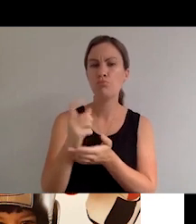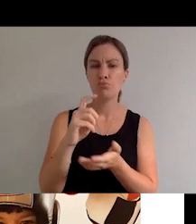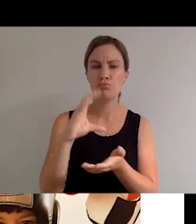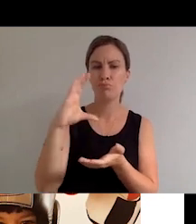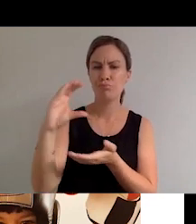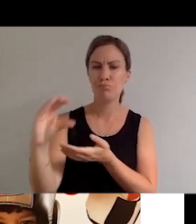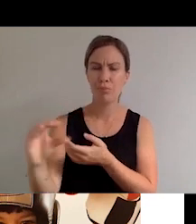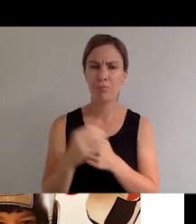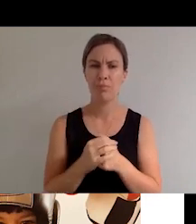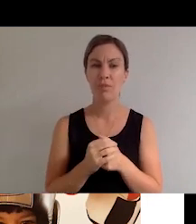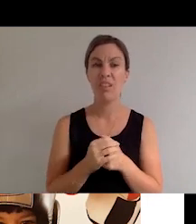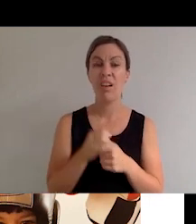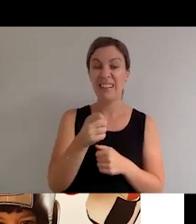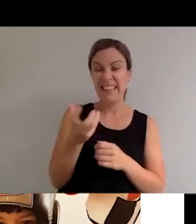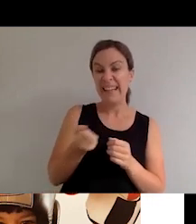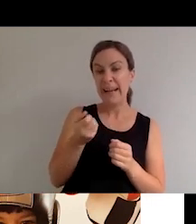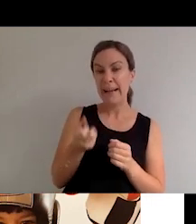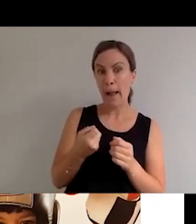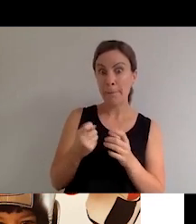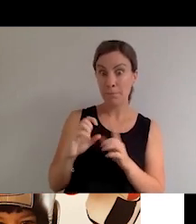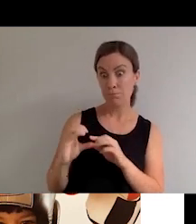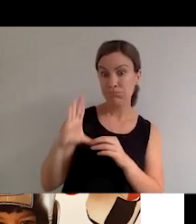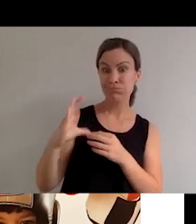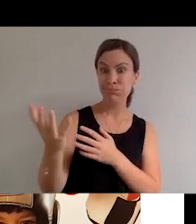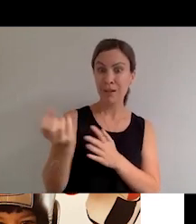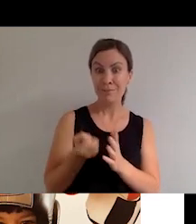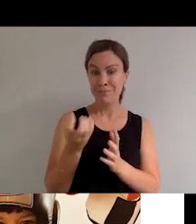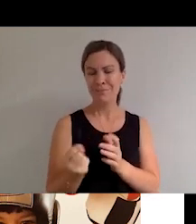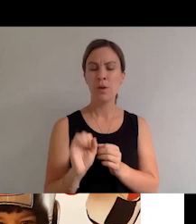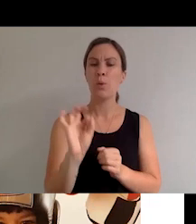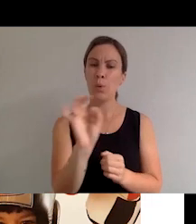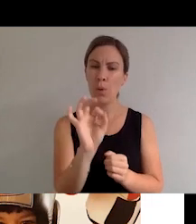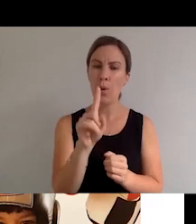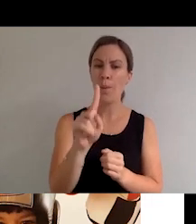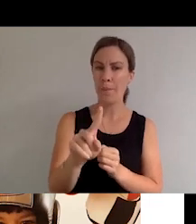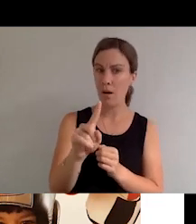making sure you know what payment is coming by who and when, and then if